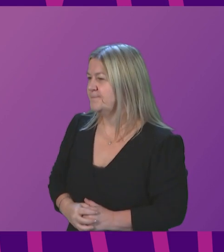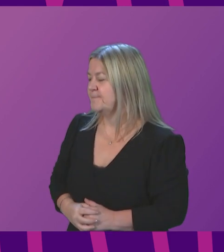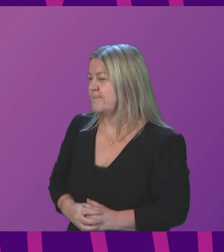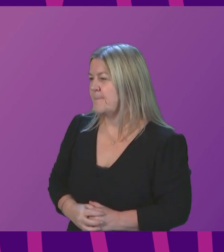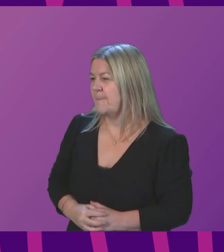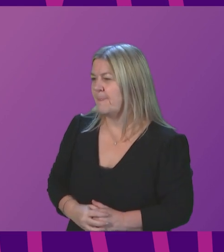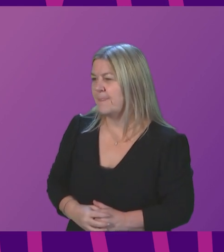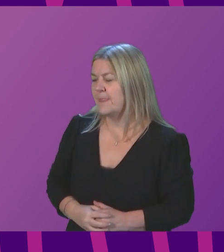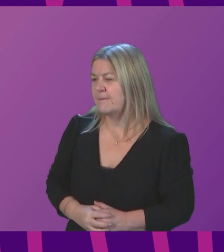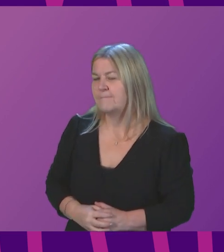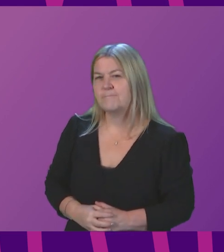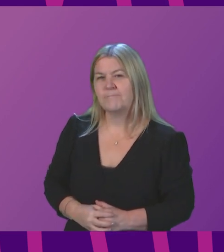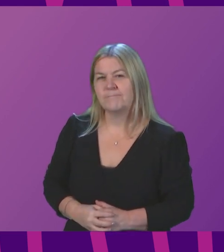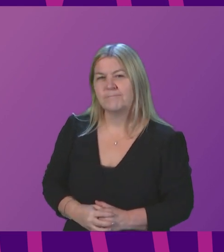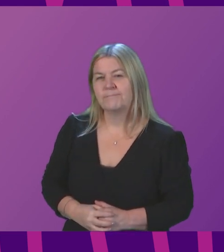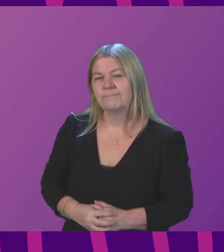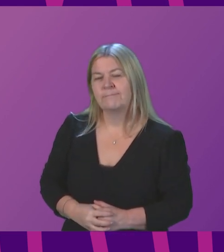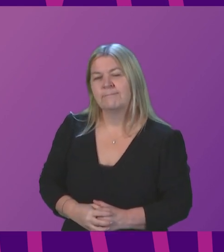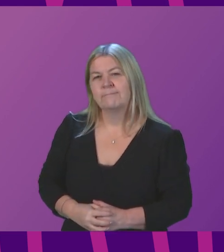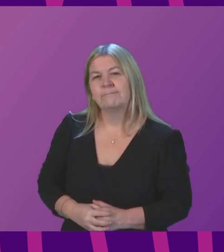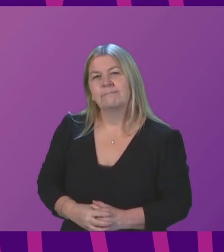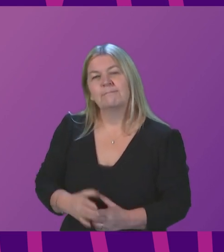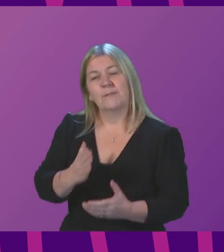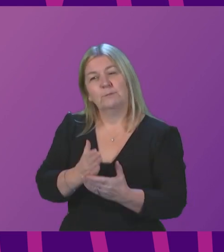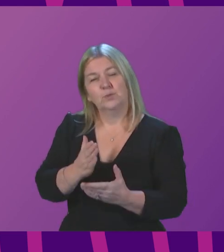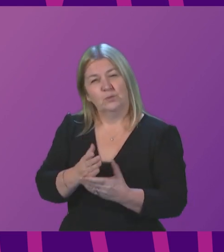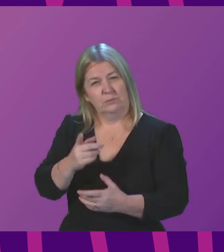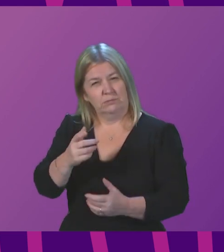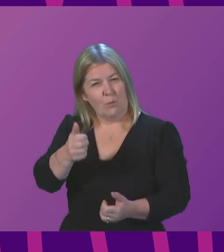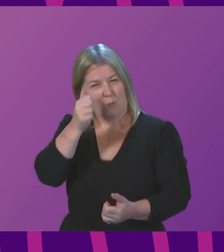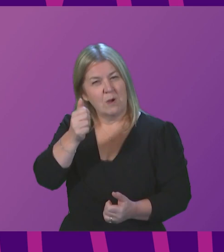The First Minister will be aware of the recent appointments to the board of David MacBrayne